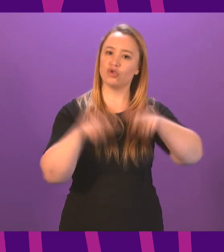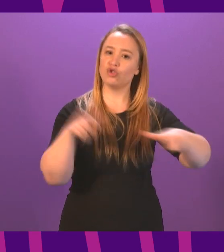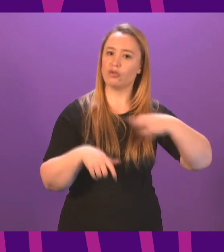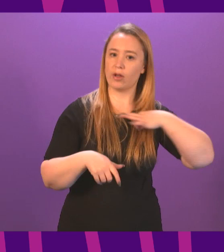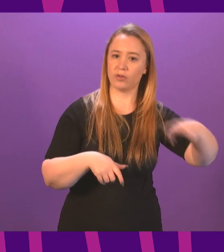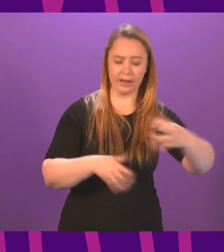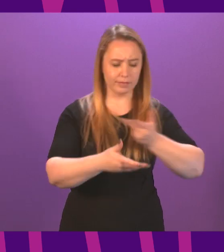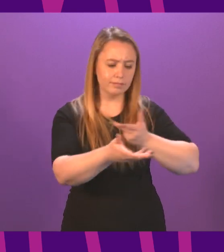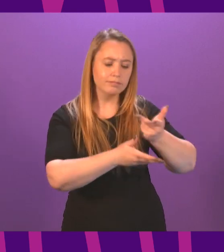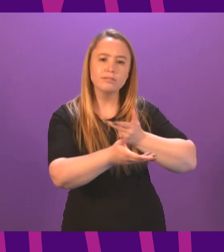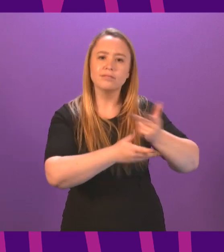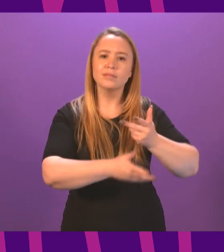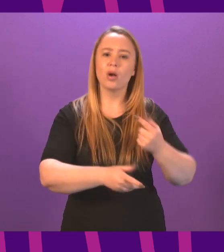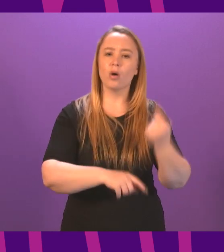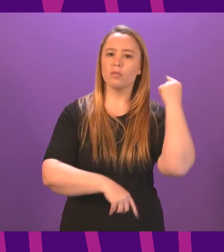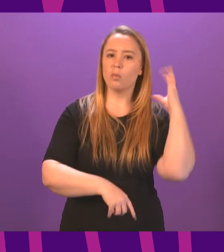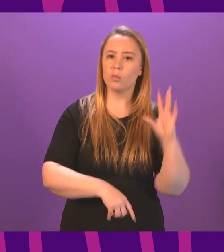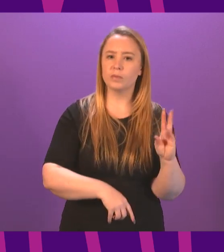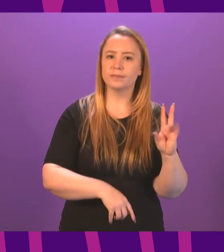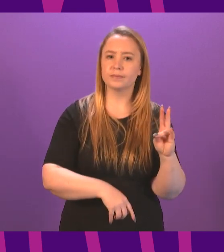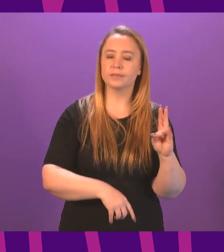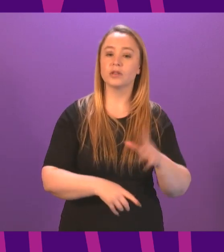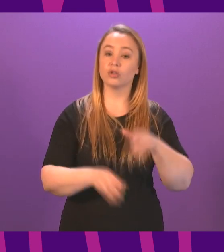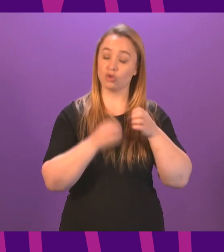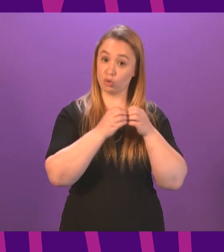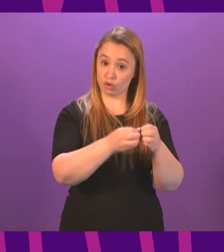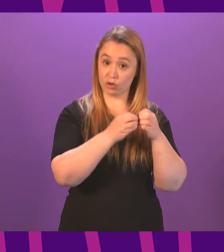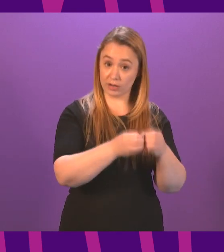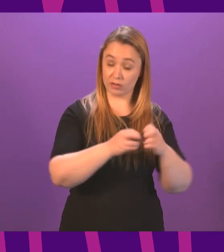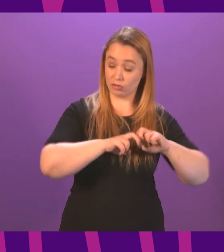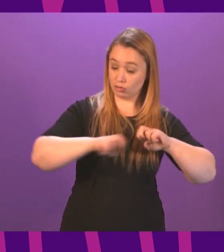Students will be able to go home for Christmas if they choose to do so. We put in place the